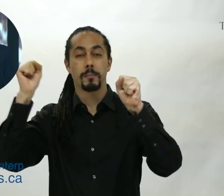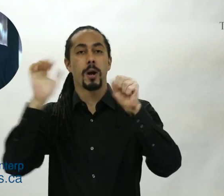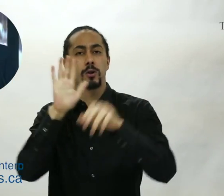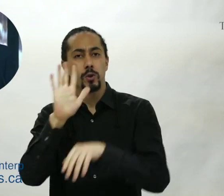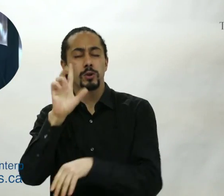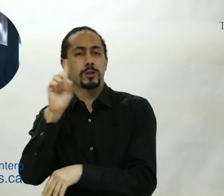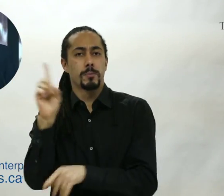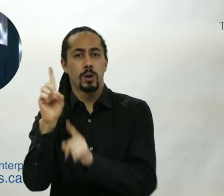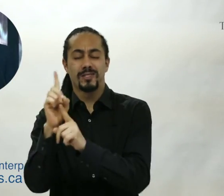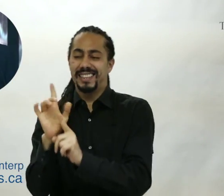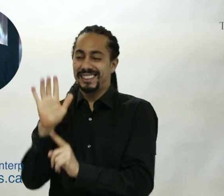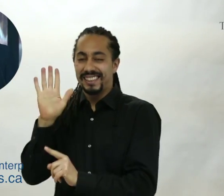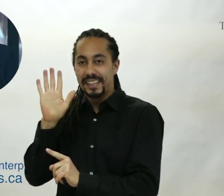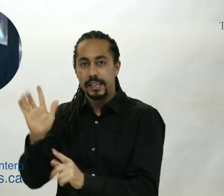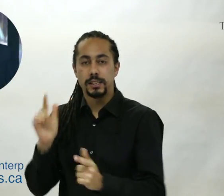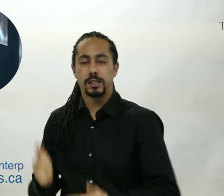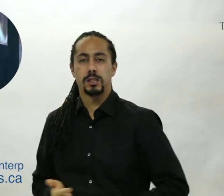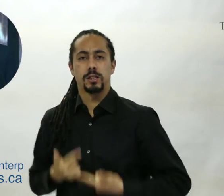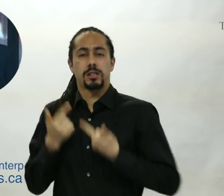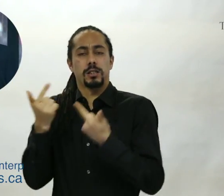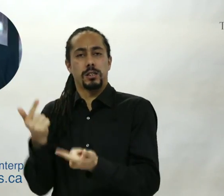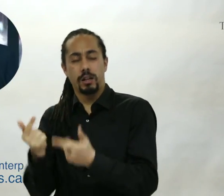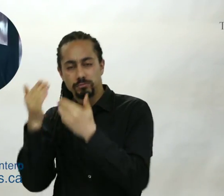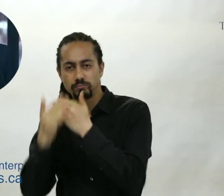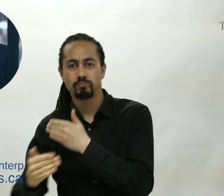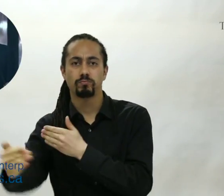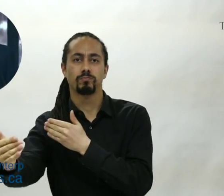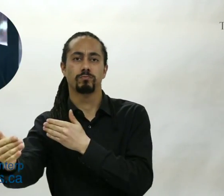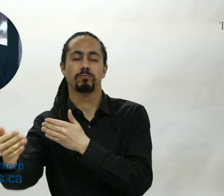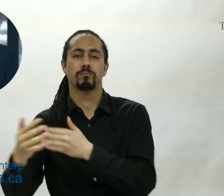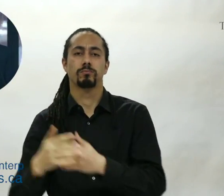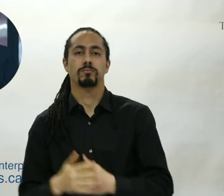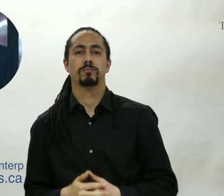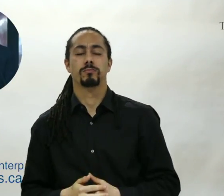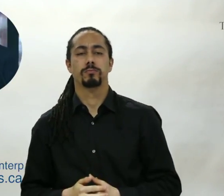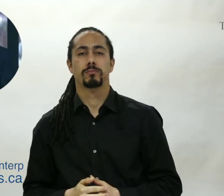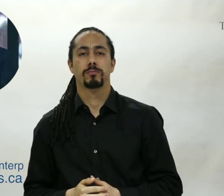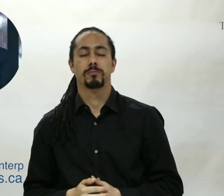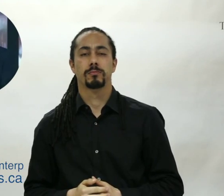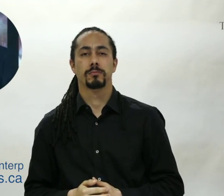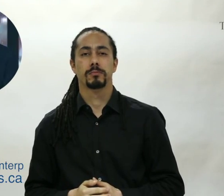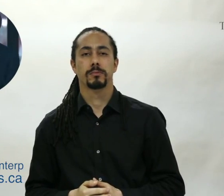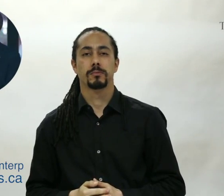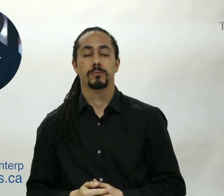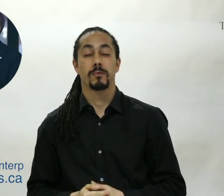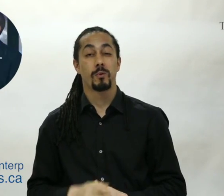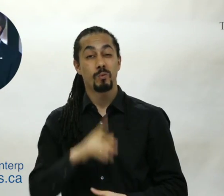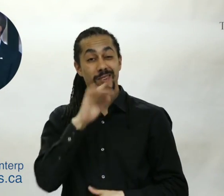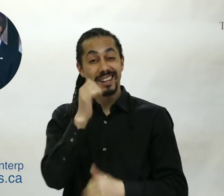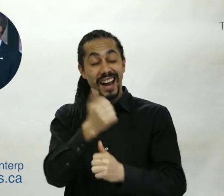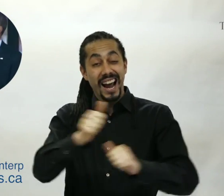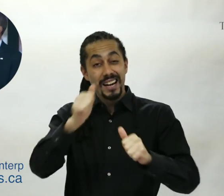It is hard to eulogize any man -- to capture in words not just the